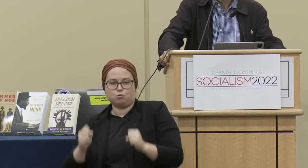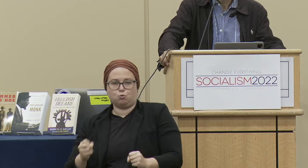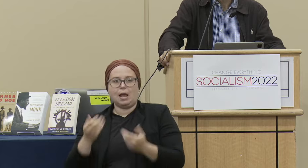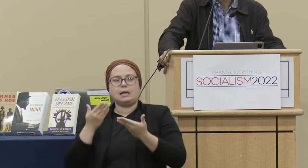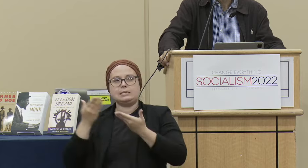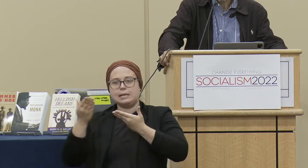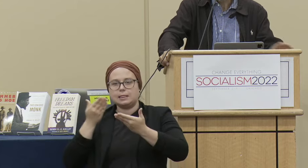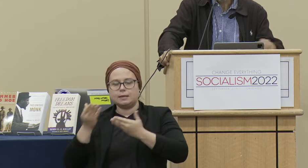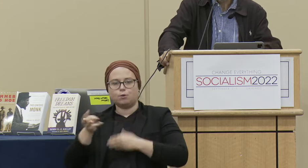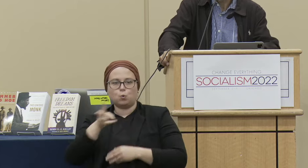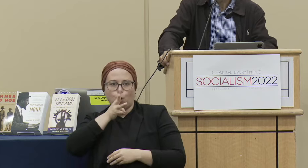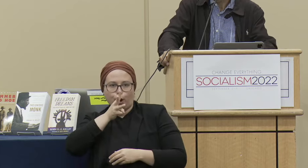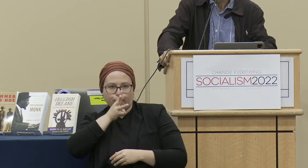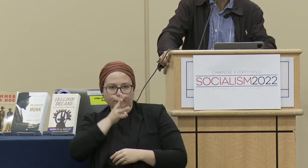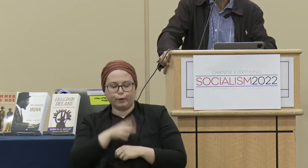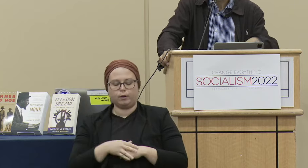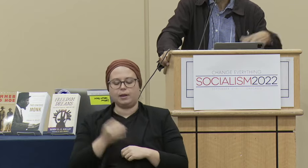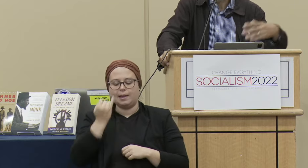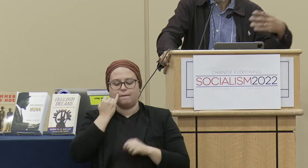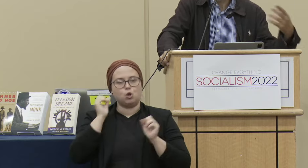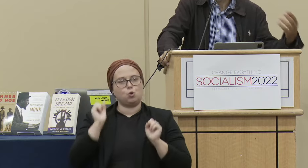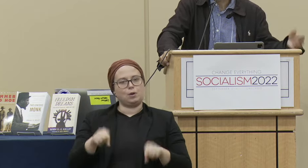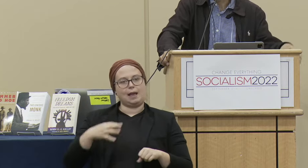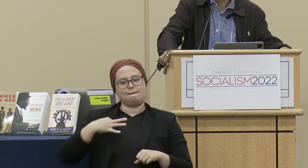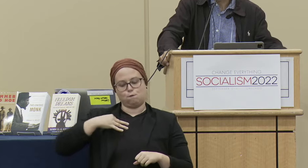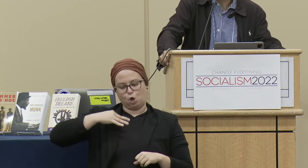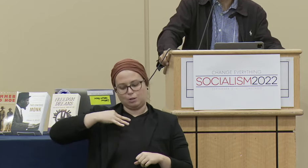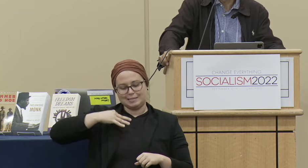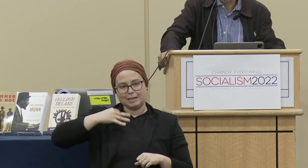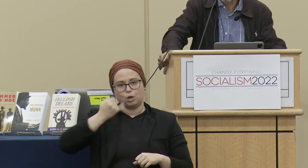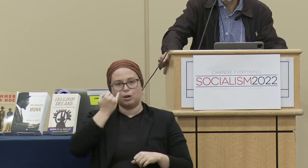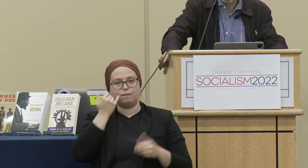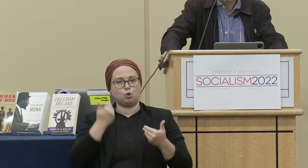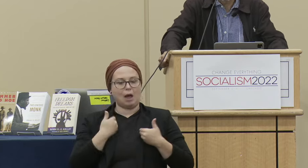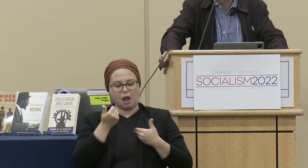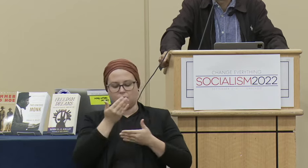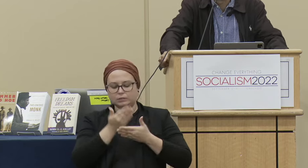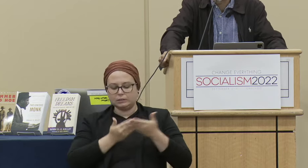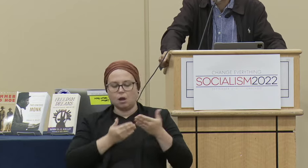drive down there, deliver water. If you can volunteer, if